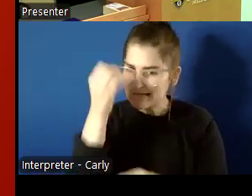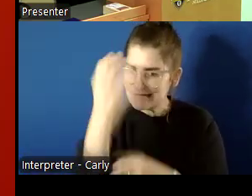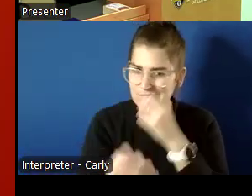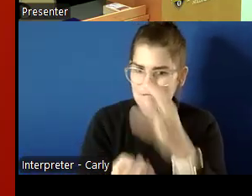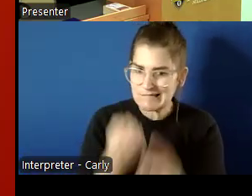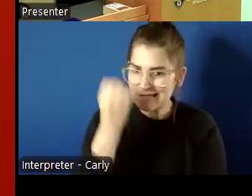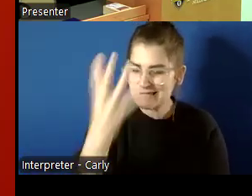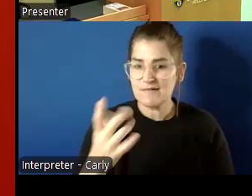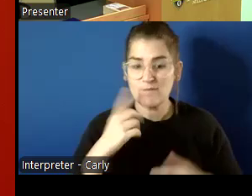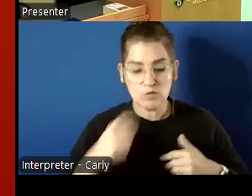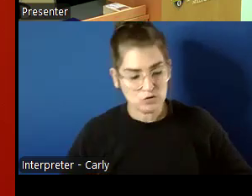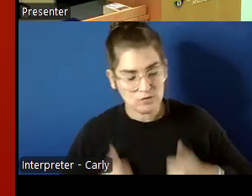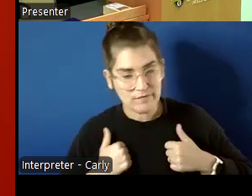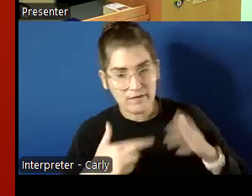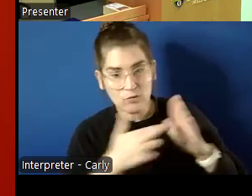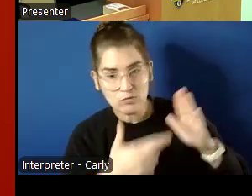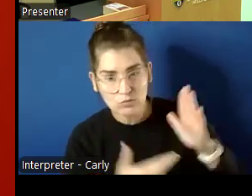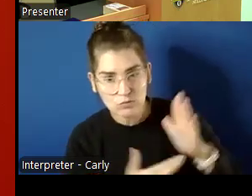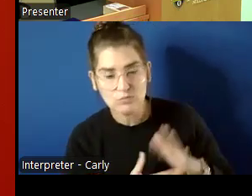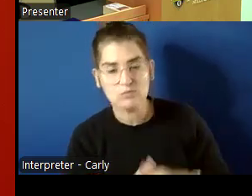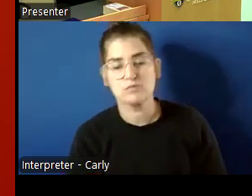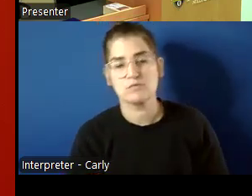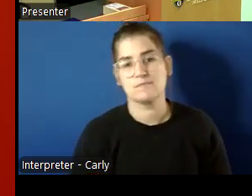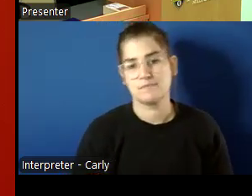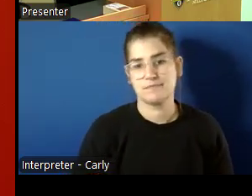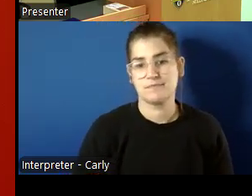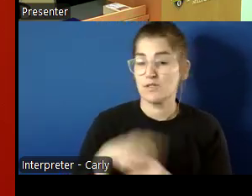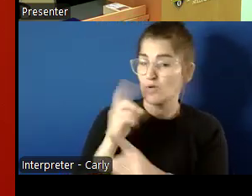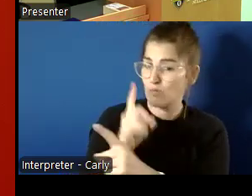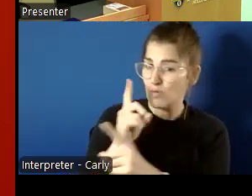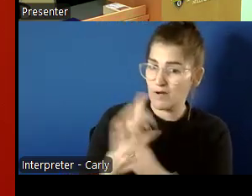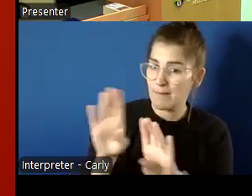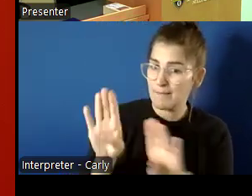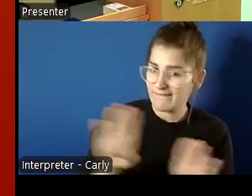survival rules, appropriate behavior,